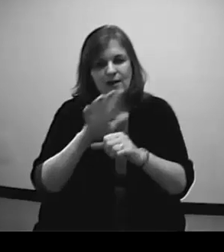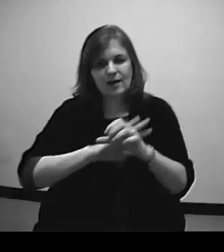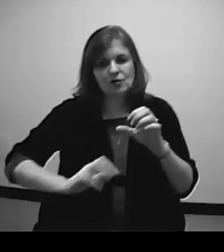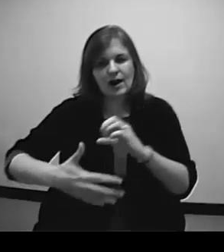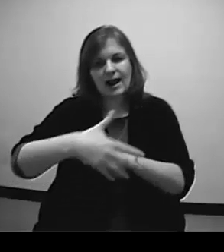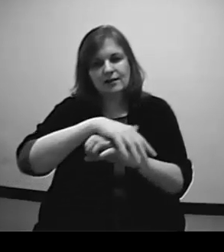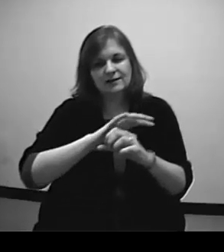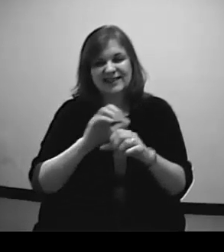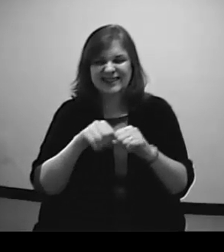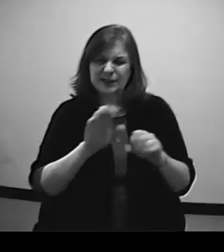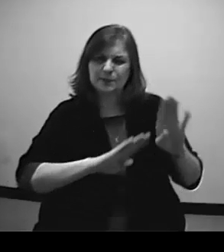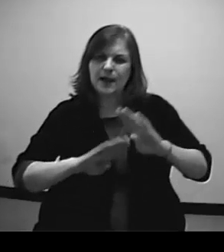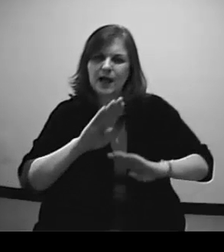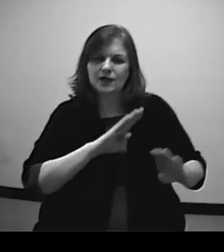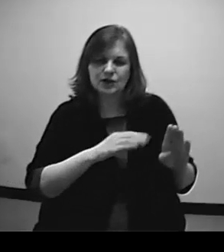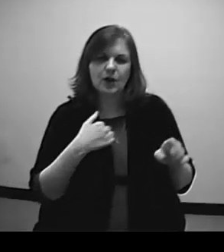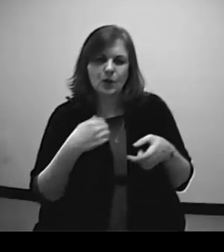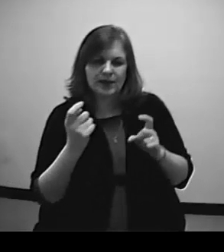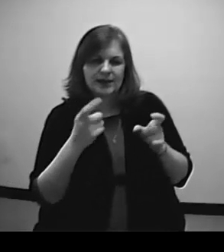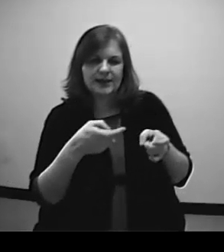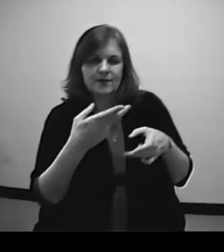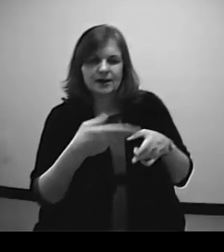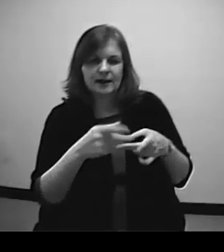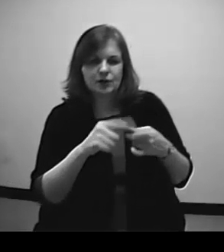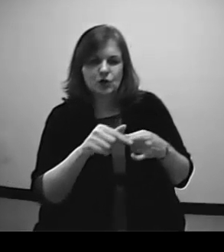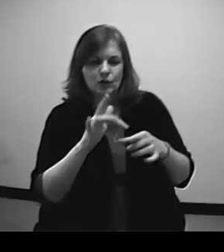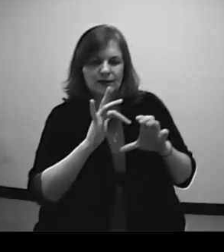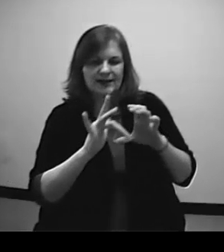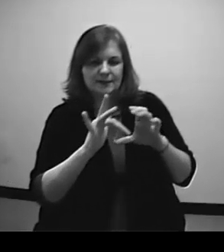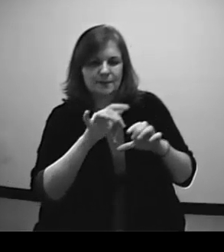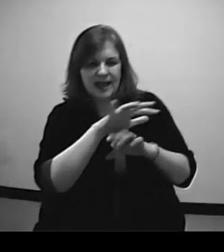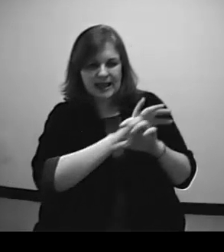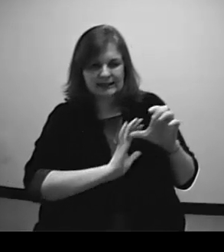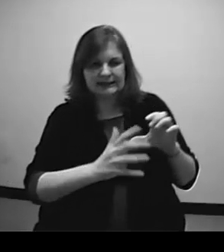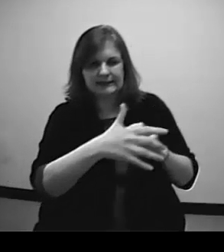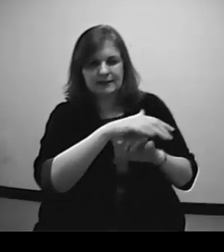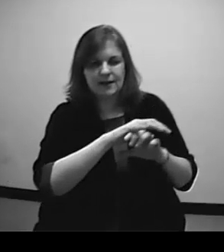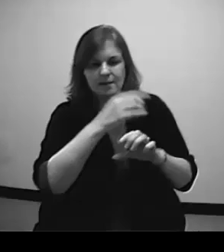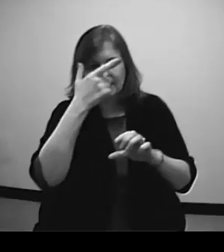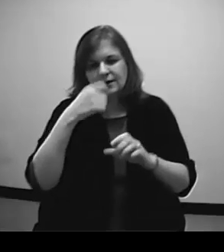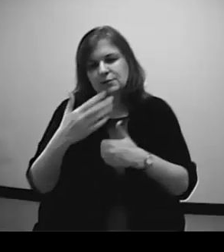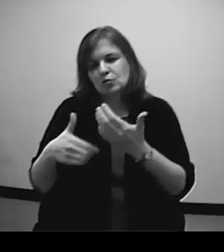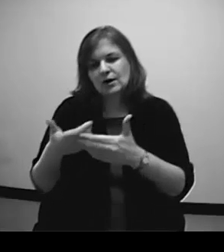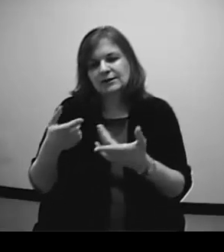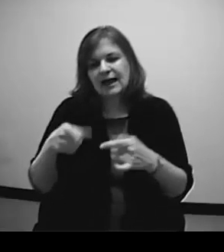in biology we name a lot of spaces because processes occur between